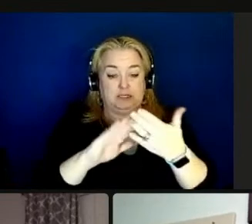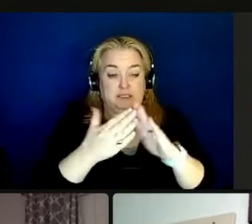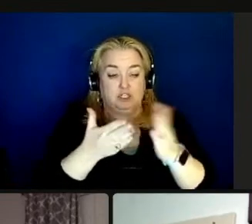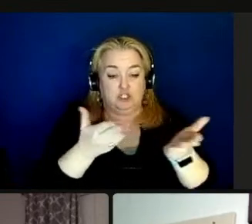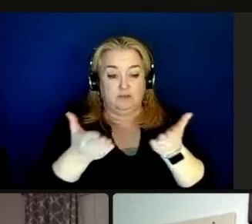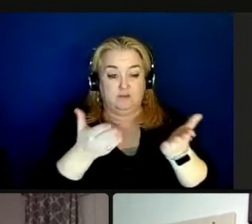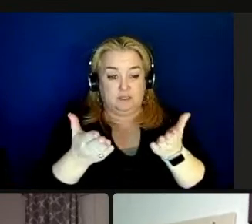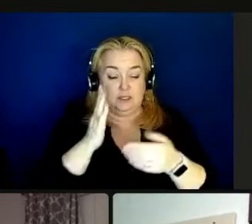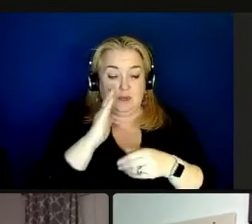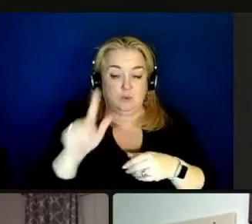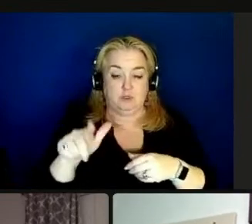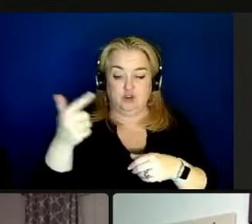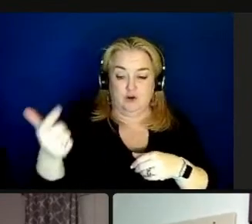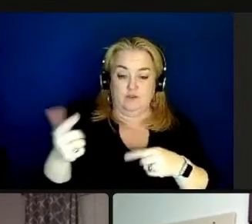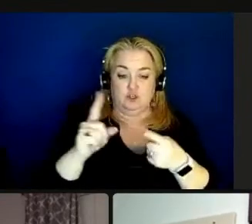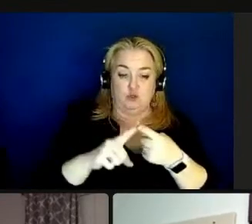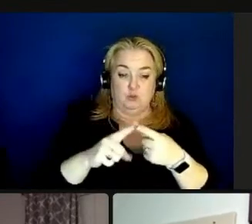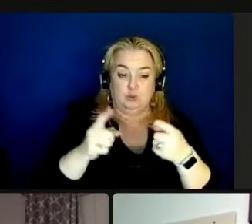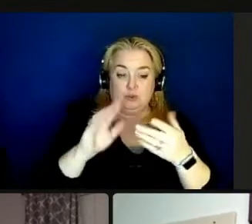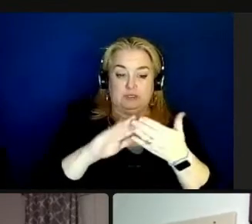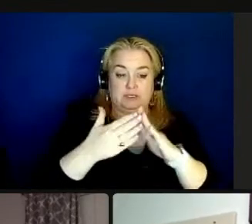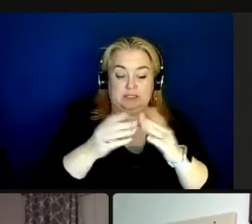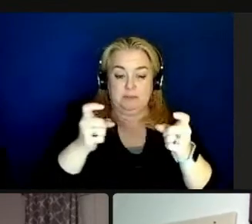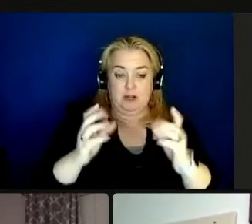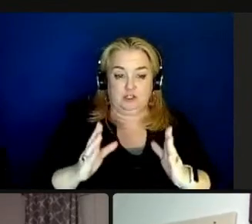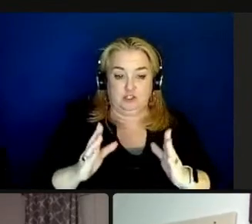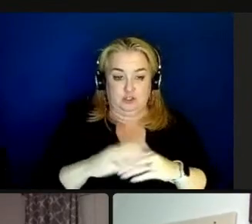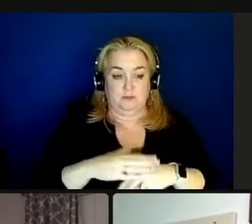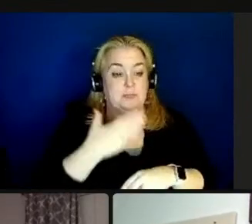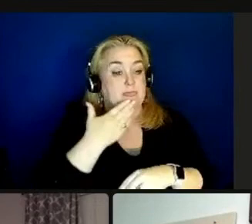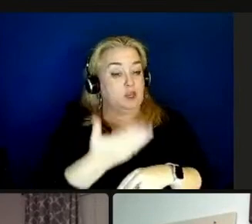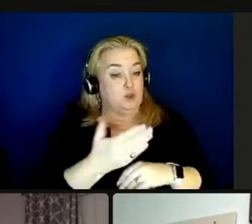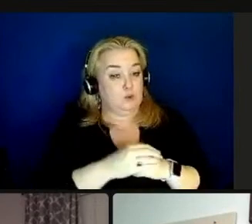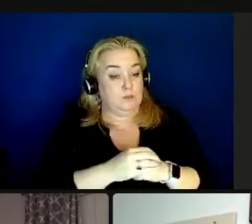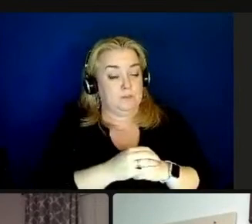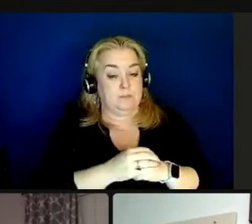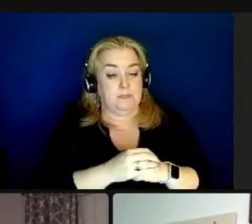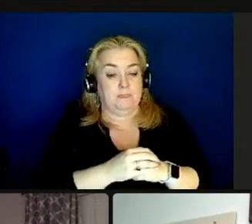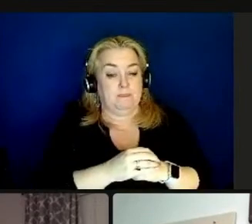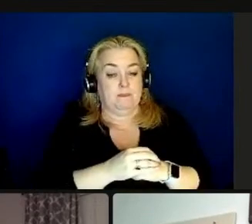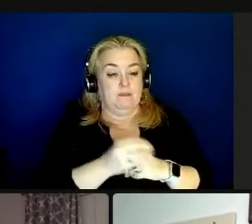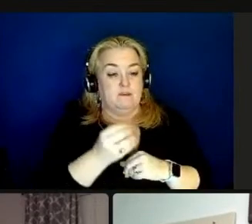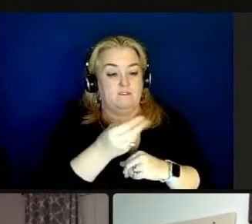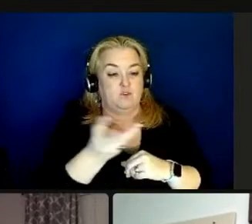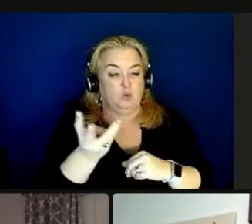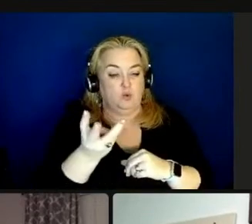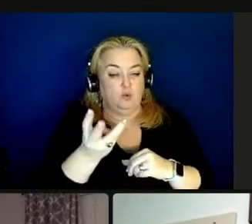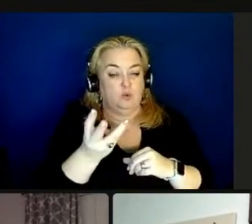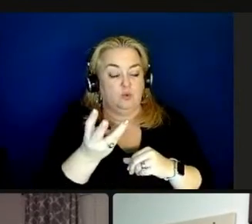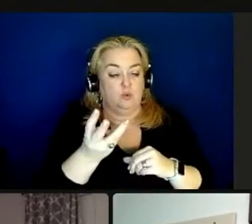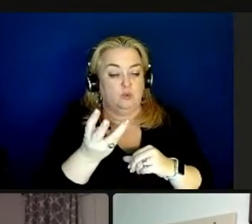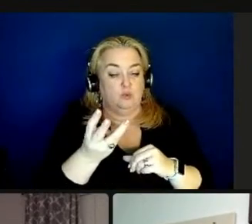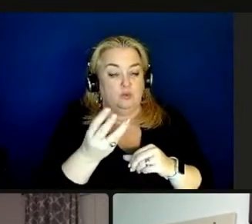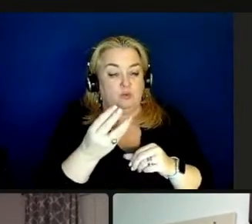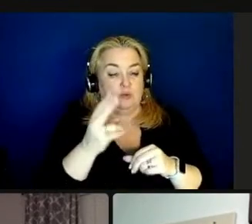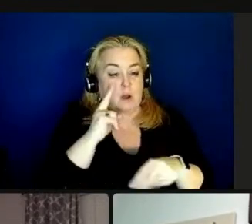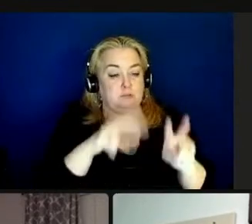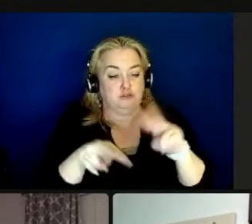SO WE ARE HERE TONIGHT TO TALK ABOUT REVENUE OPTIONS TO